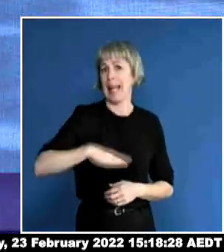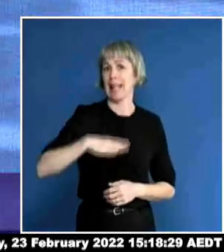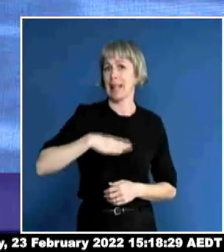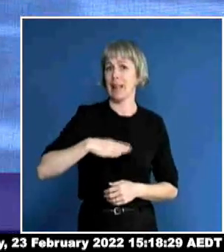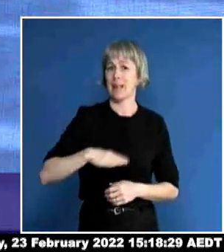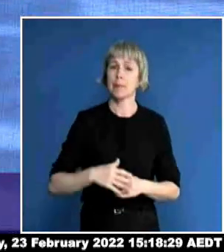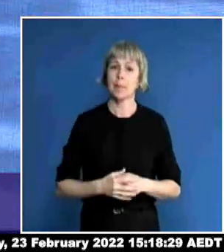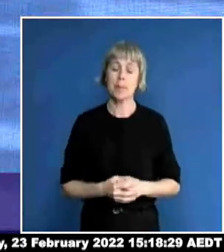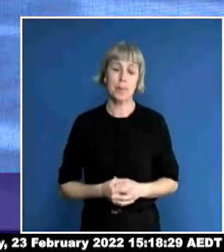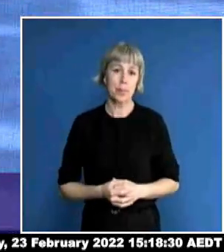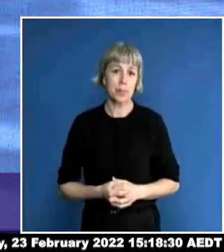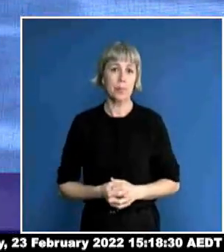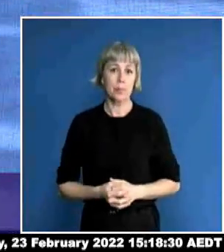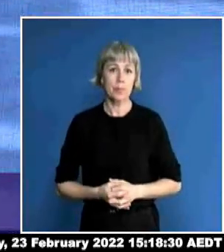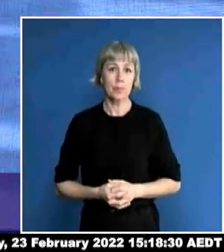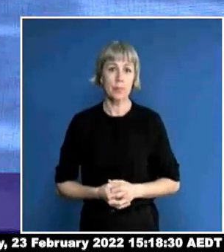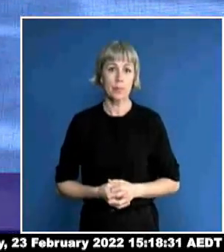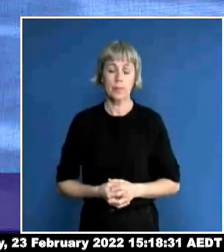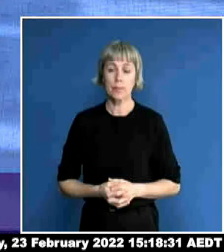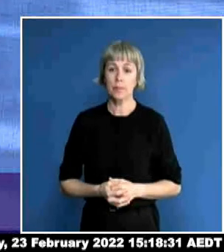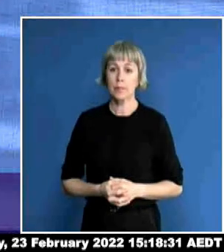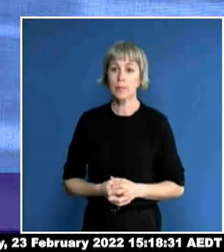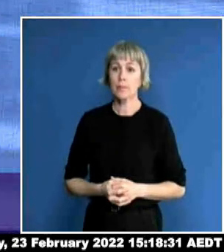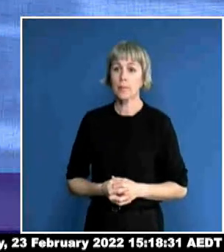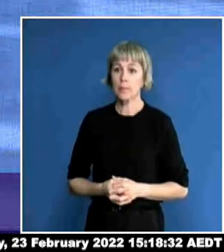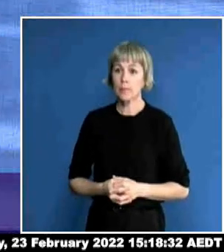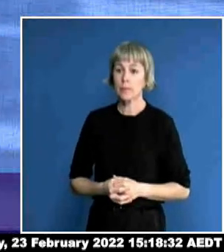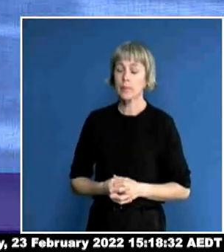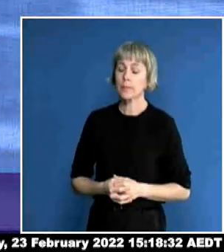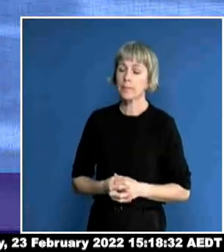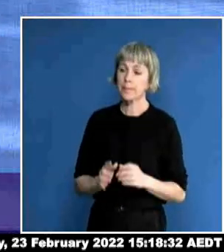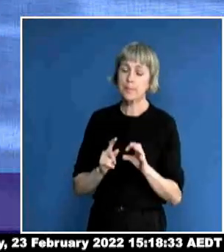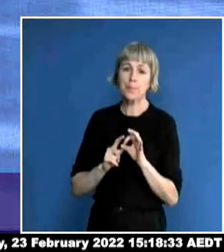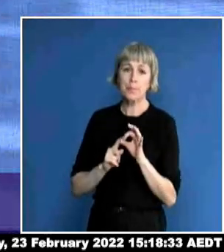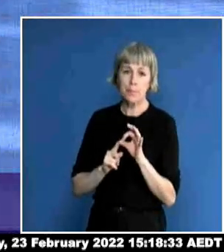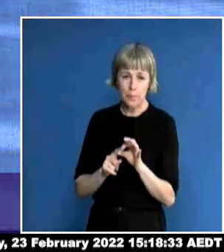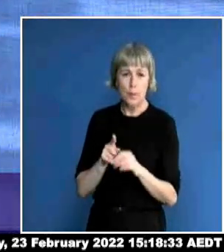You have talked about being person-centred and the Royal Commissioners